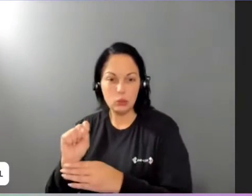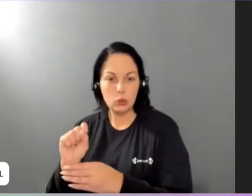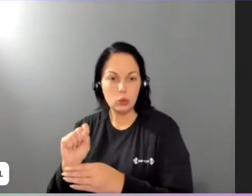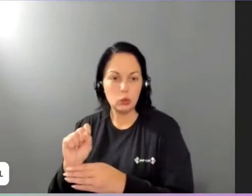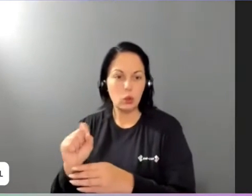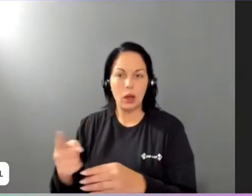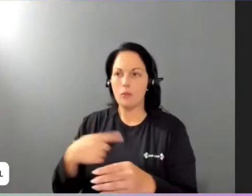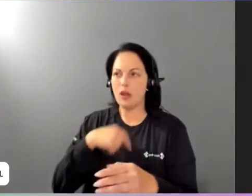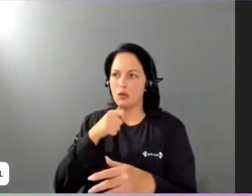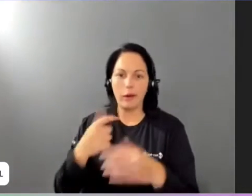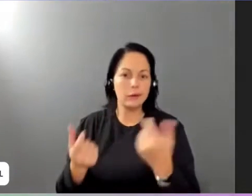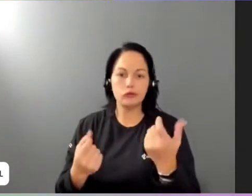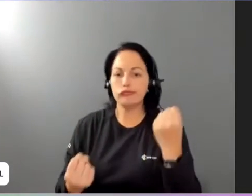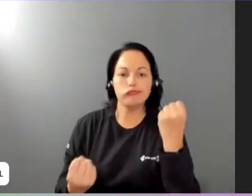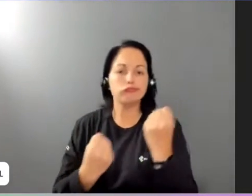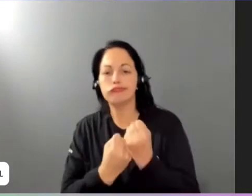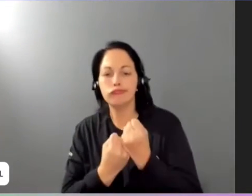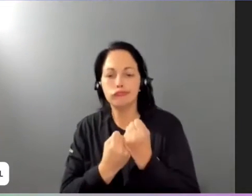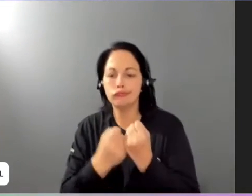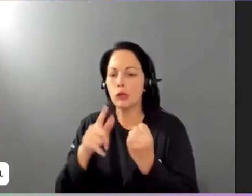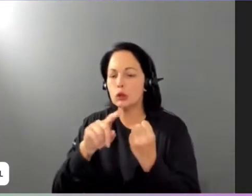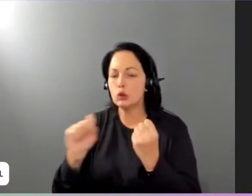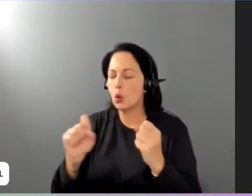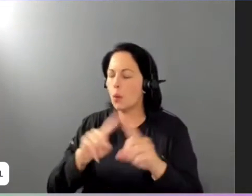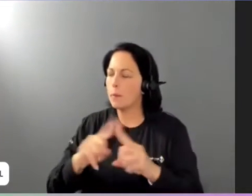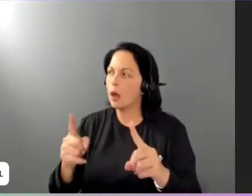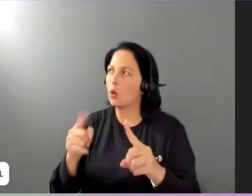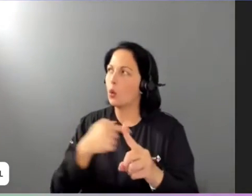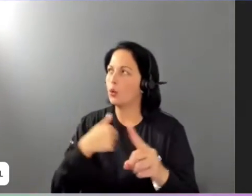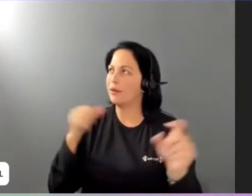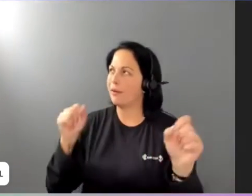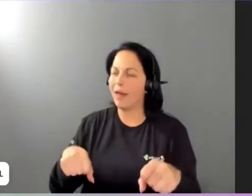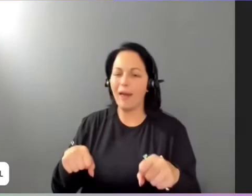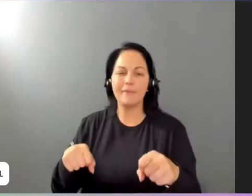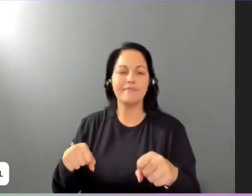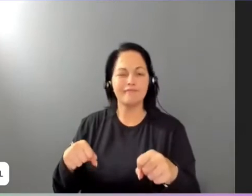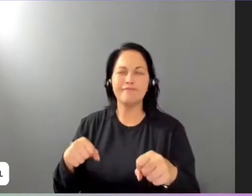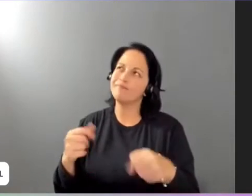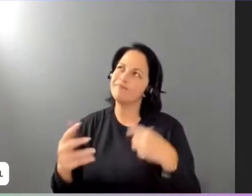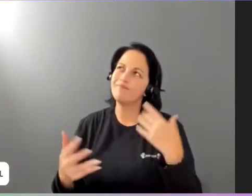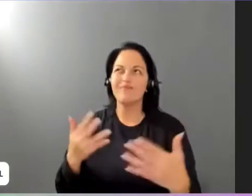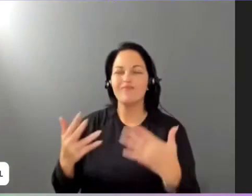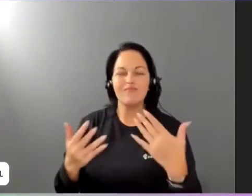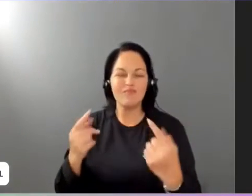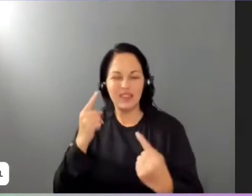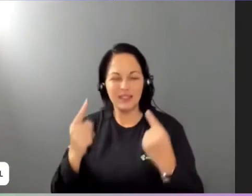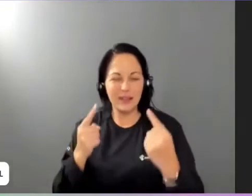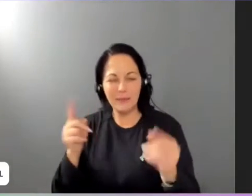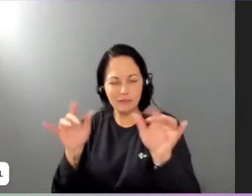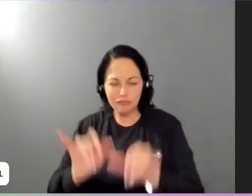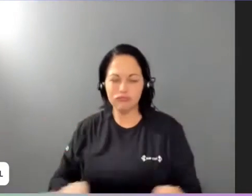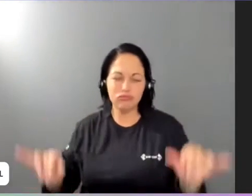by them. As I mentioned, and Jonathan as you know, there's a lot of different tools out there. I don't think that we're here to endorse one or